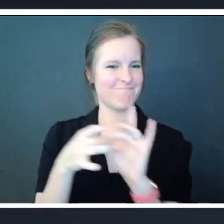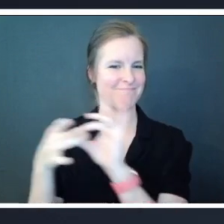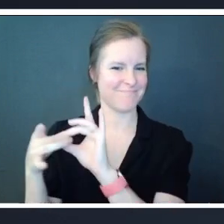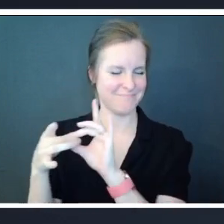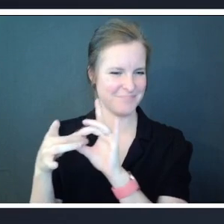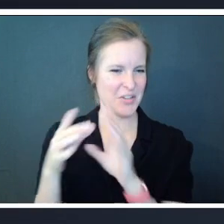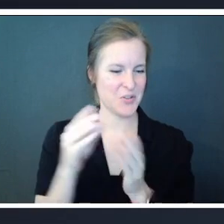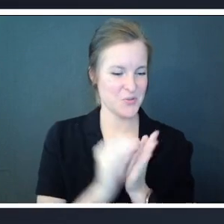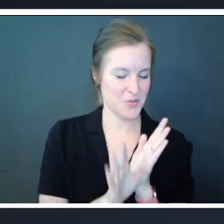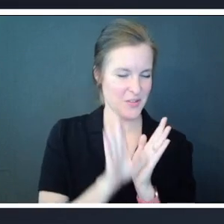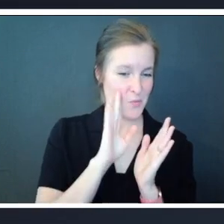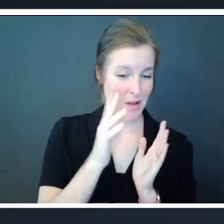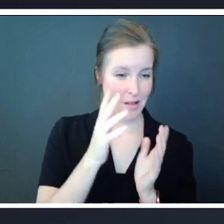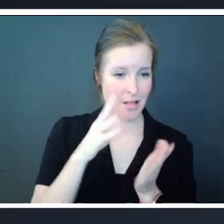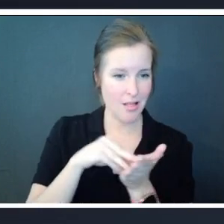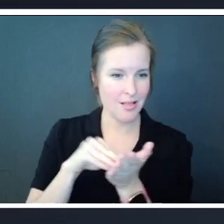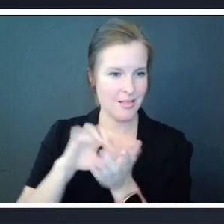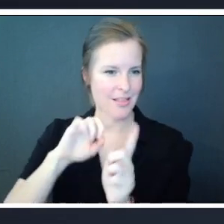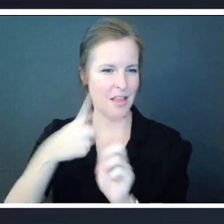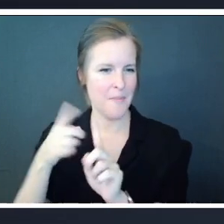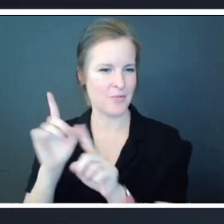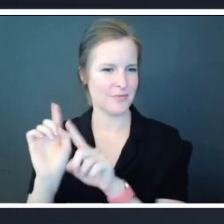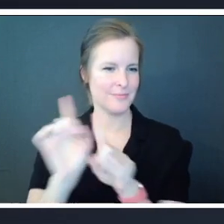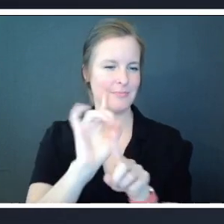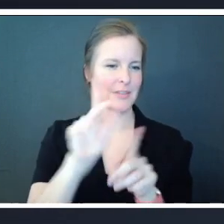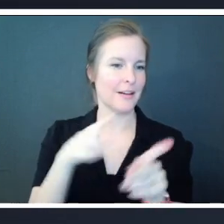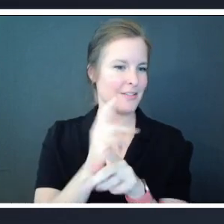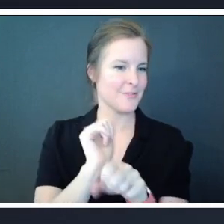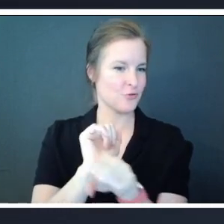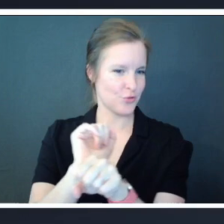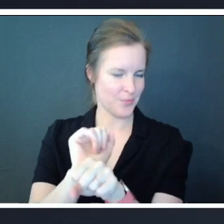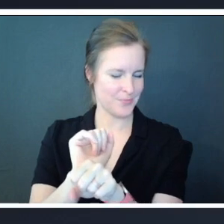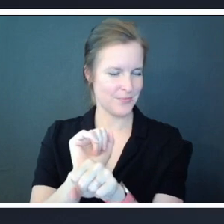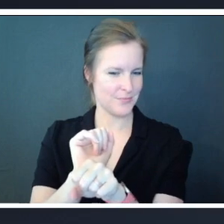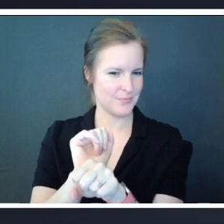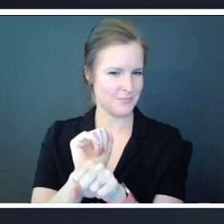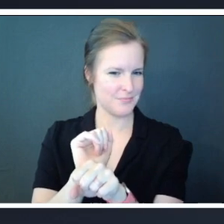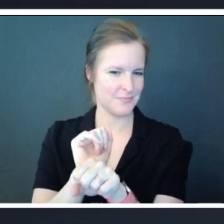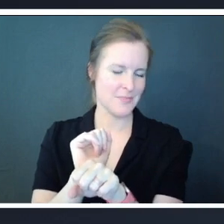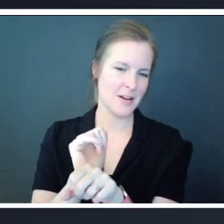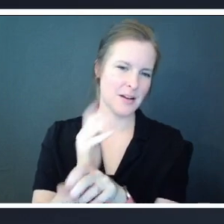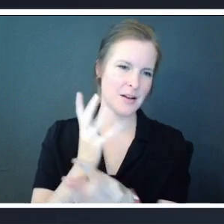Here, the students get to meet someone who works either at our National Zoo or at our Conservation